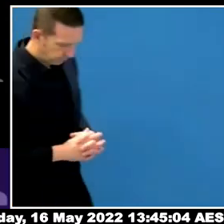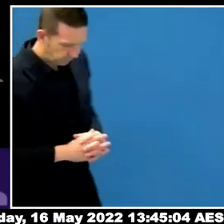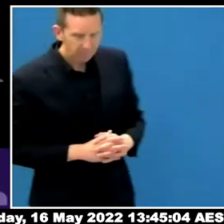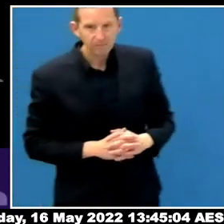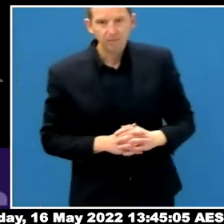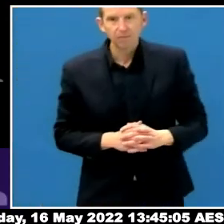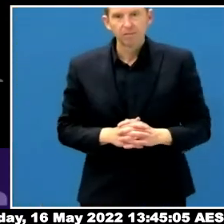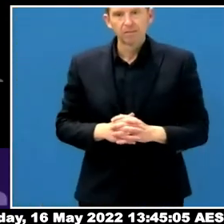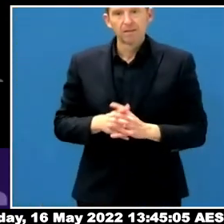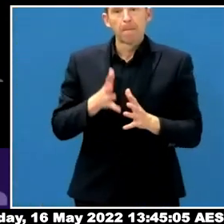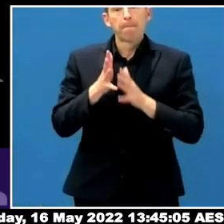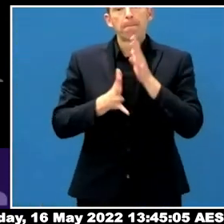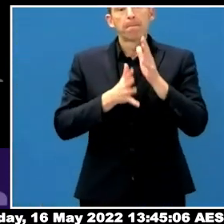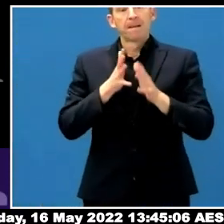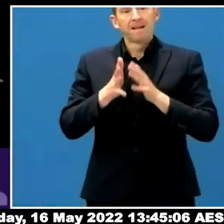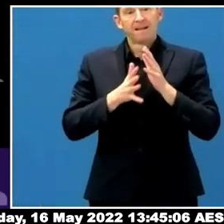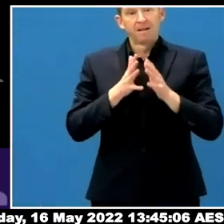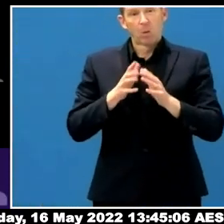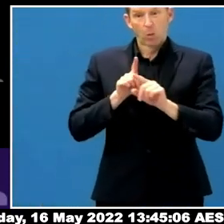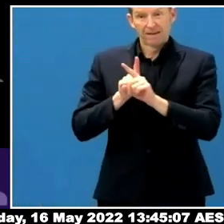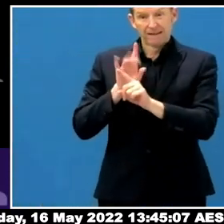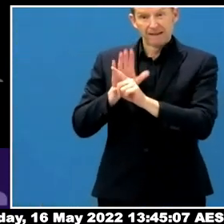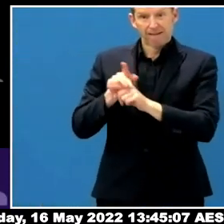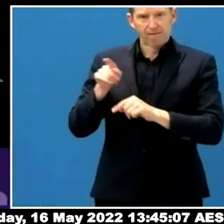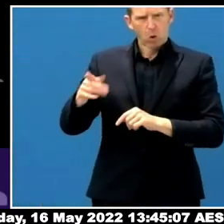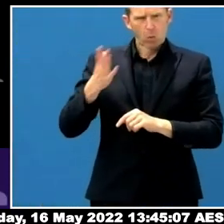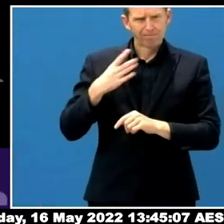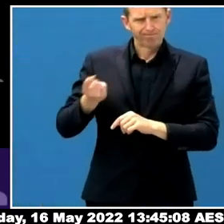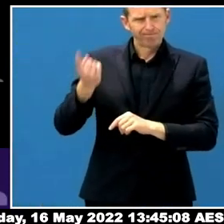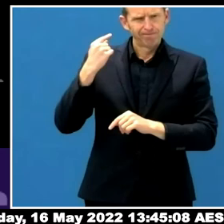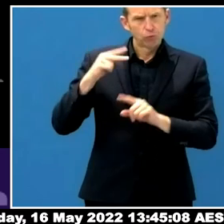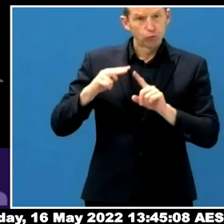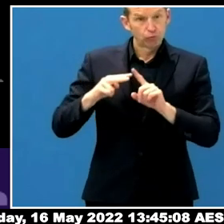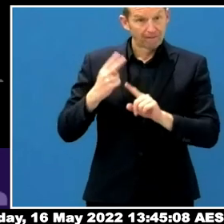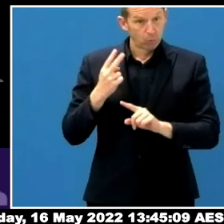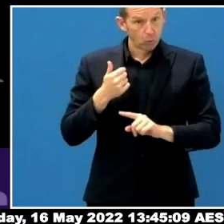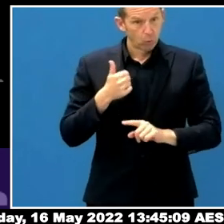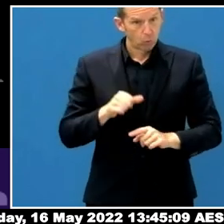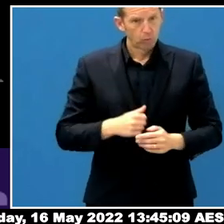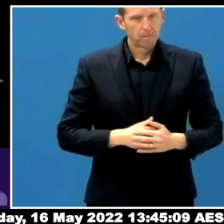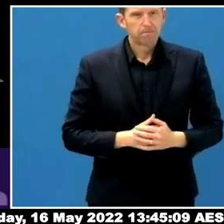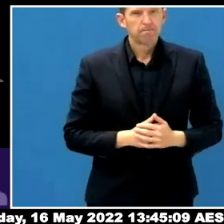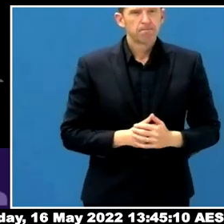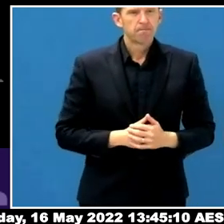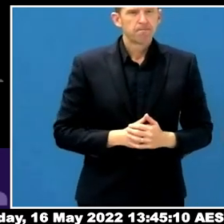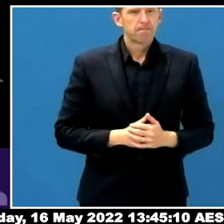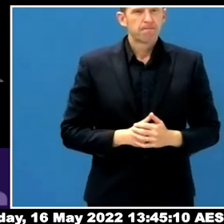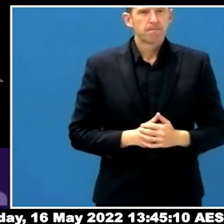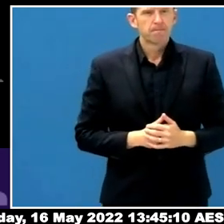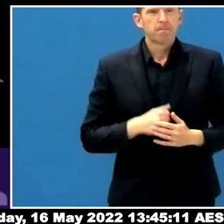In 2020, I got a Support Coordinator on board because I wanted to clean out of Afford